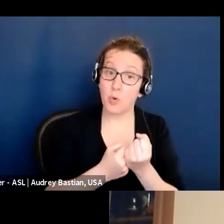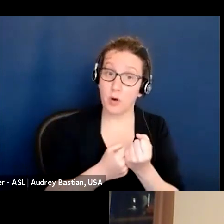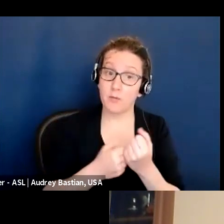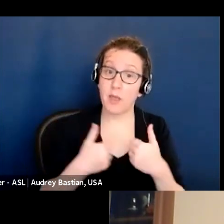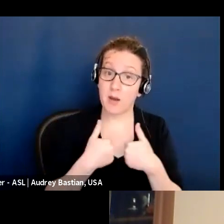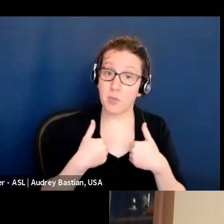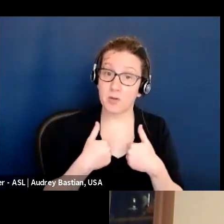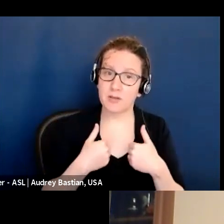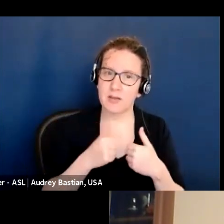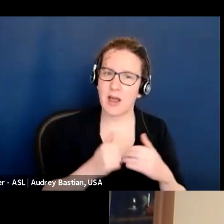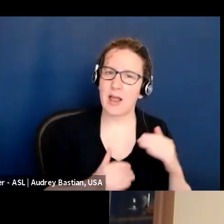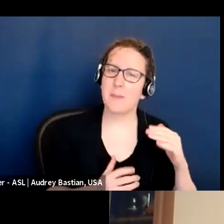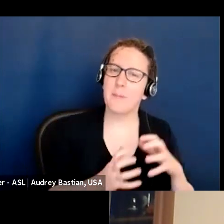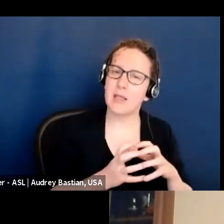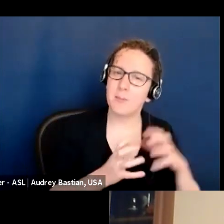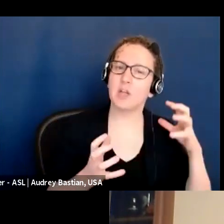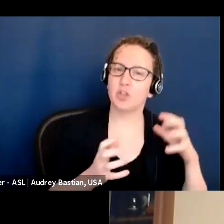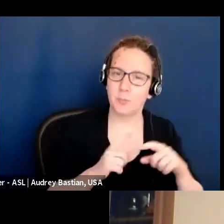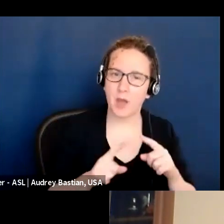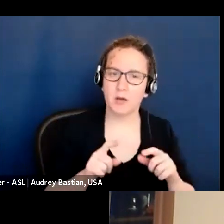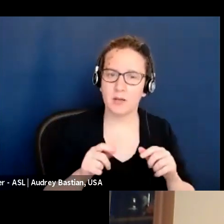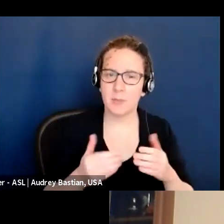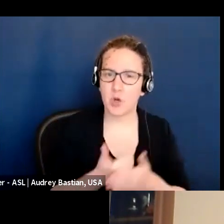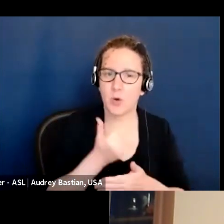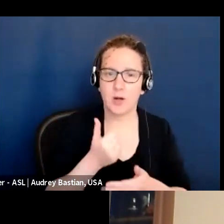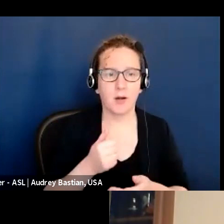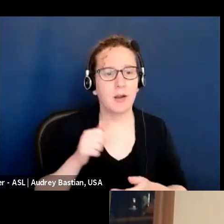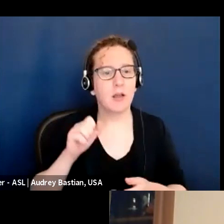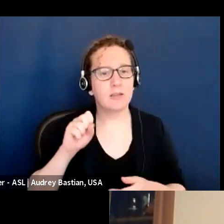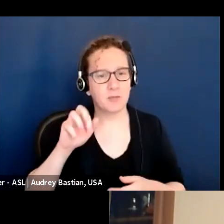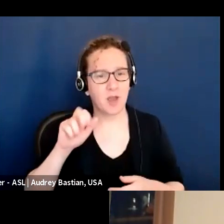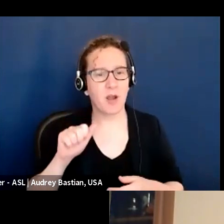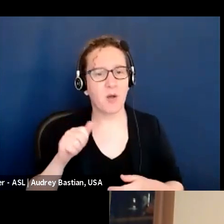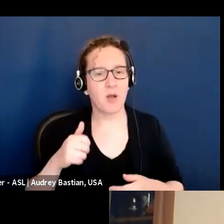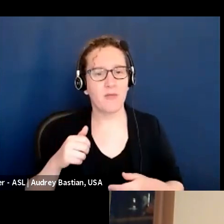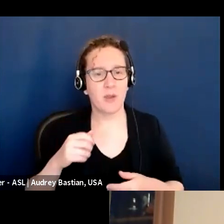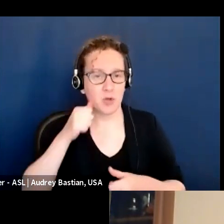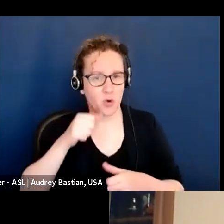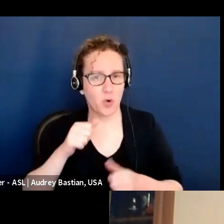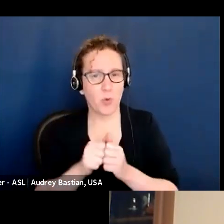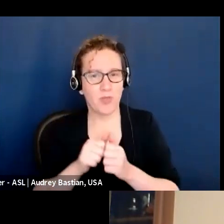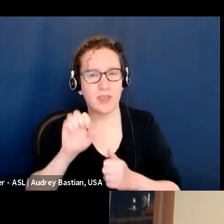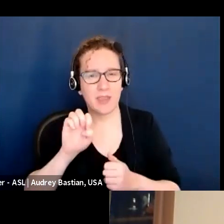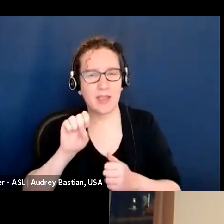of that because it's a little newer. >> SAMSARA COUNTS: There was a girl with an ESA in my program. >> JUSTIN HARFORD: There you go,